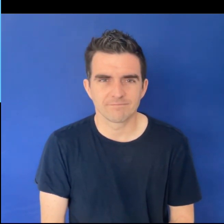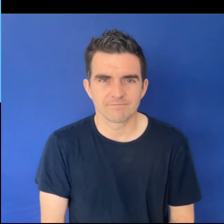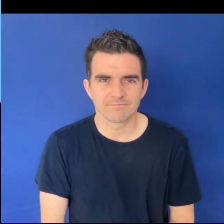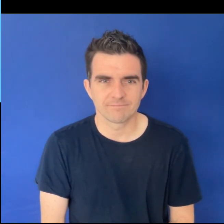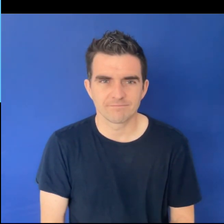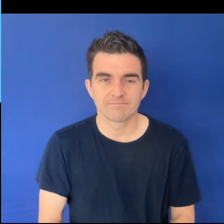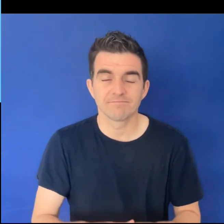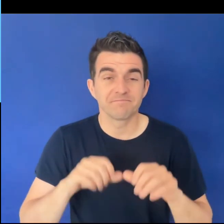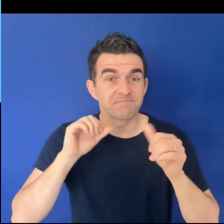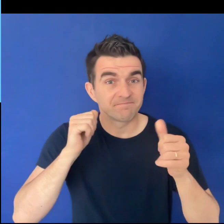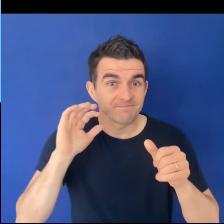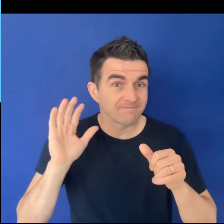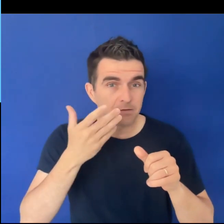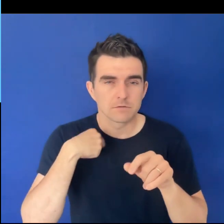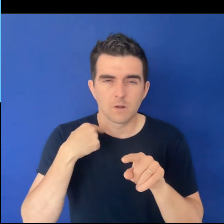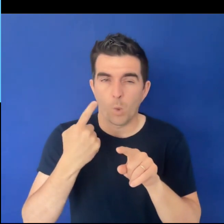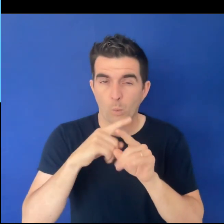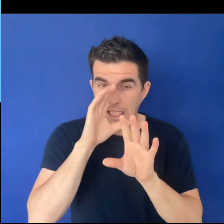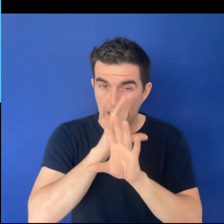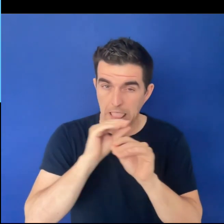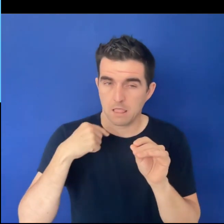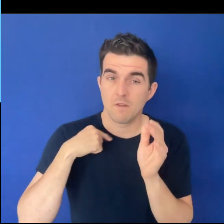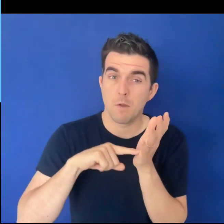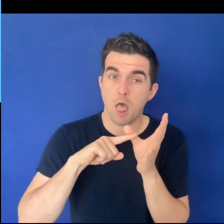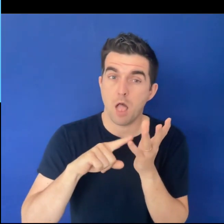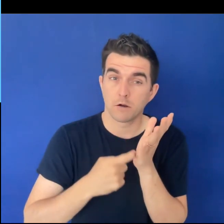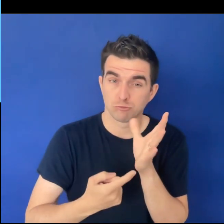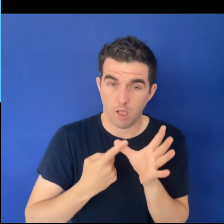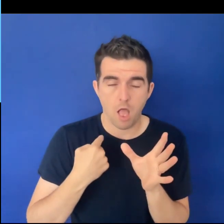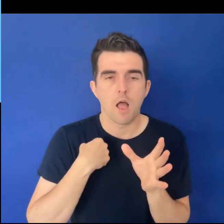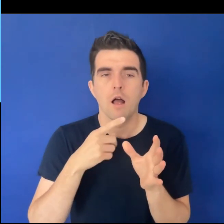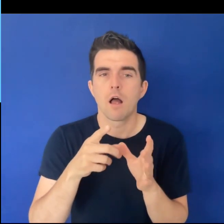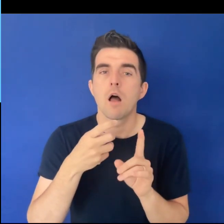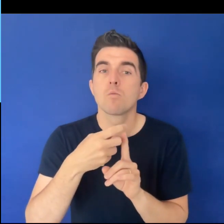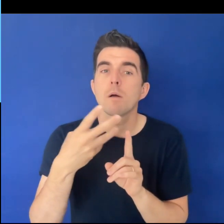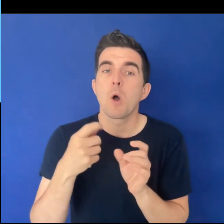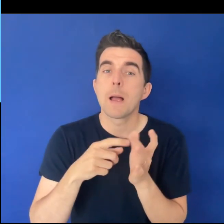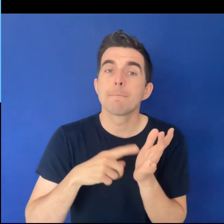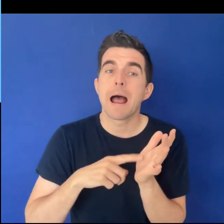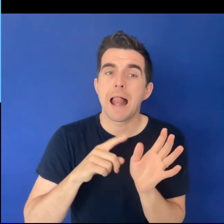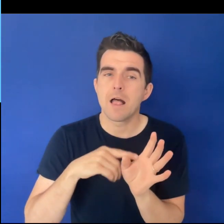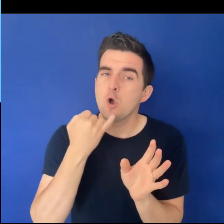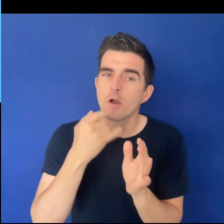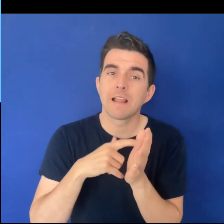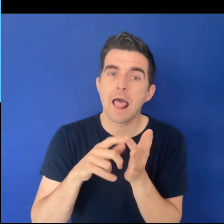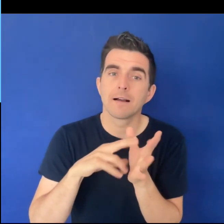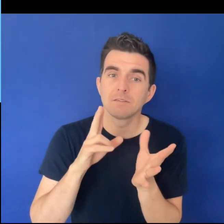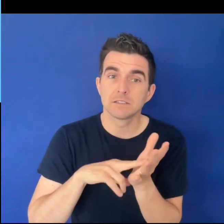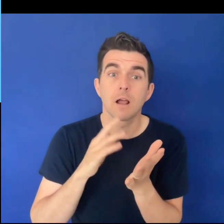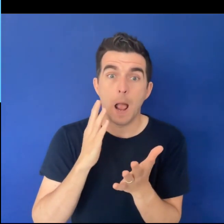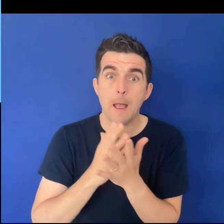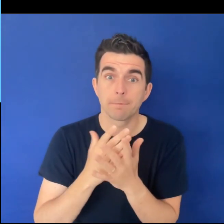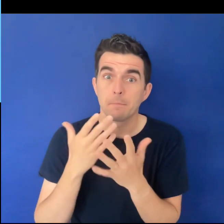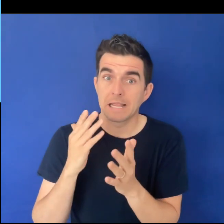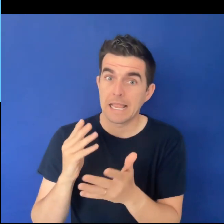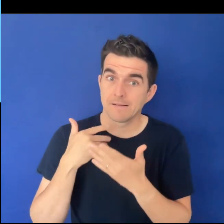Hi everyone. Quick update here from Laura. The folks behind Rainbow Billy: The Curse of the Leviathan have actually given us some Steam